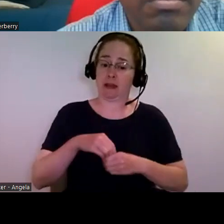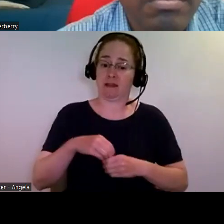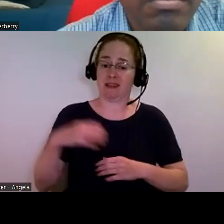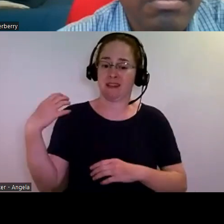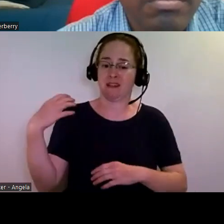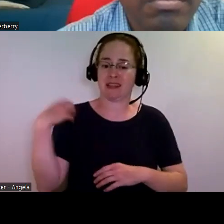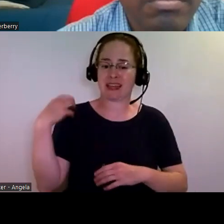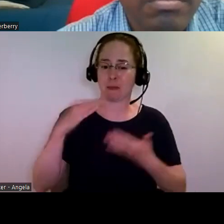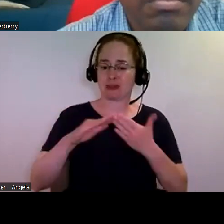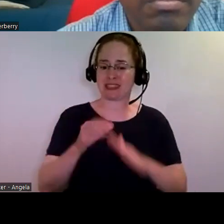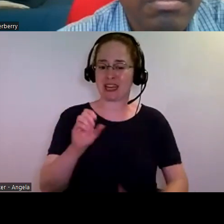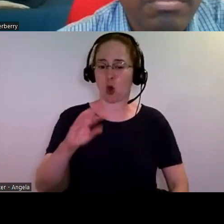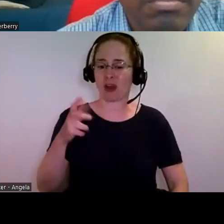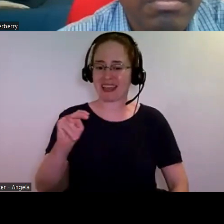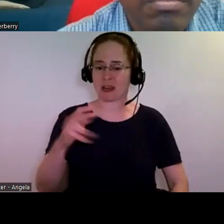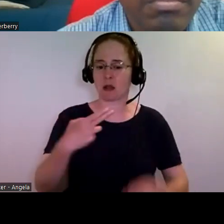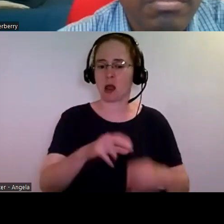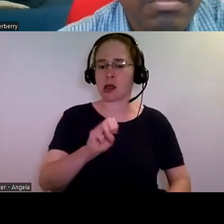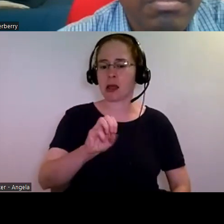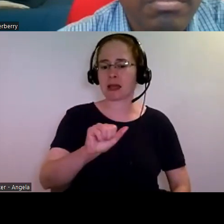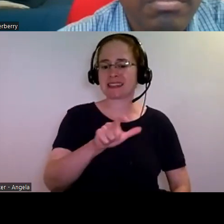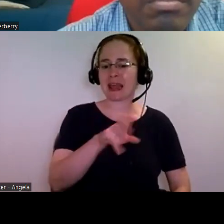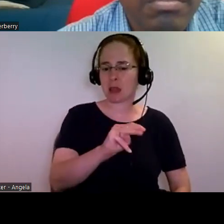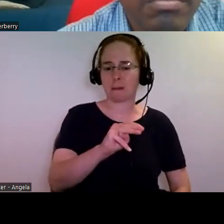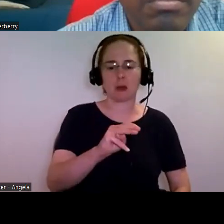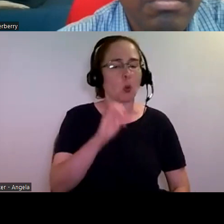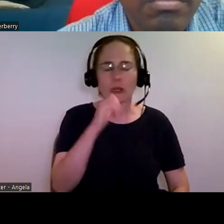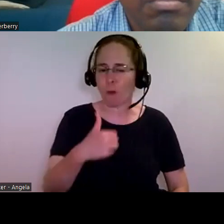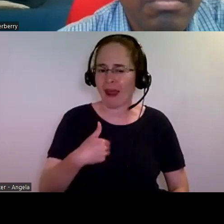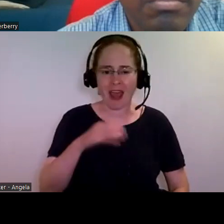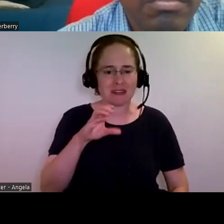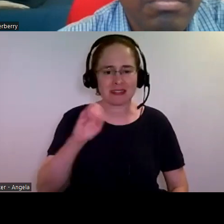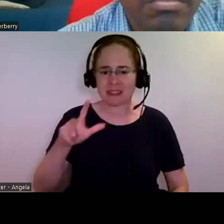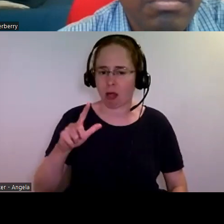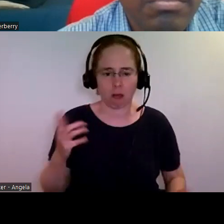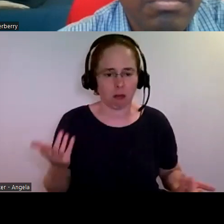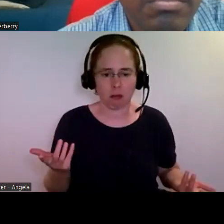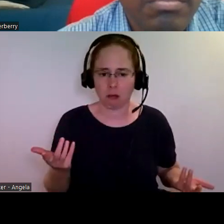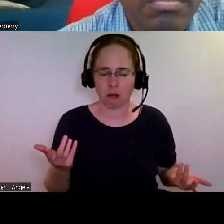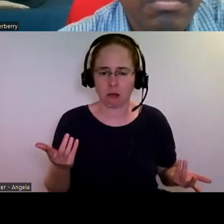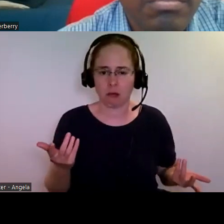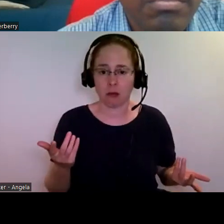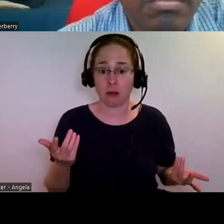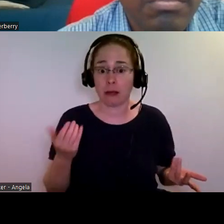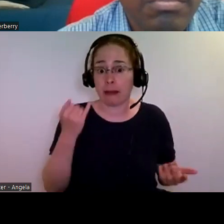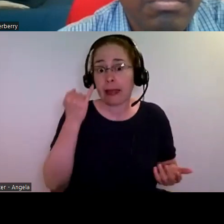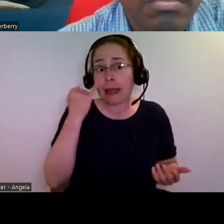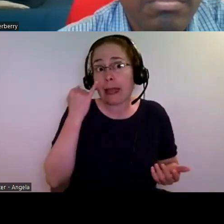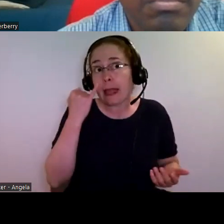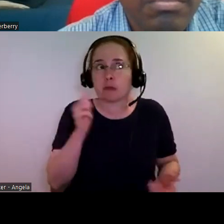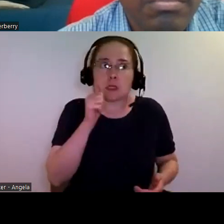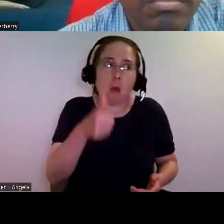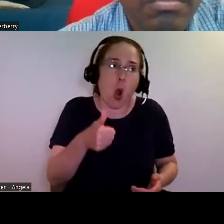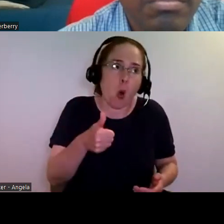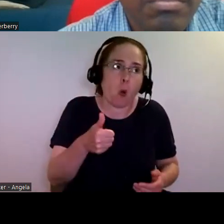Salem, and we don't have a Center for Independent Living. And if somebody tomorrow was to start one